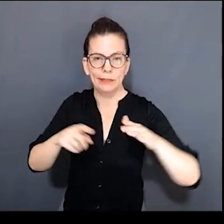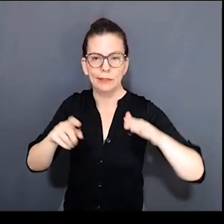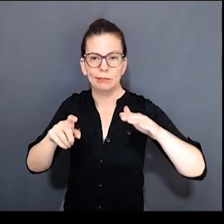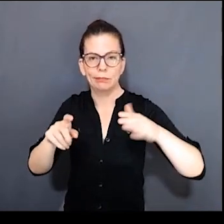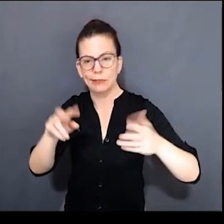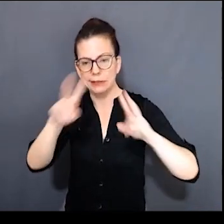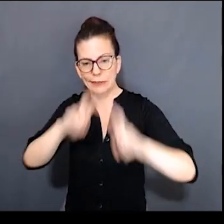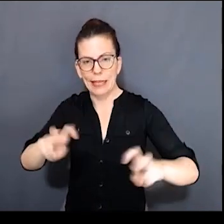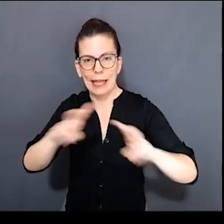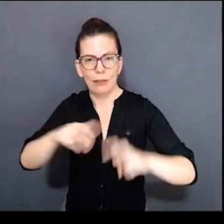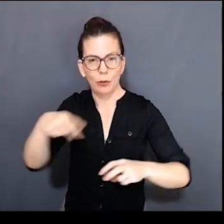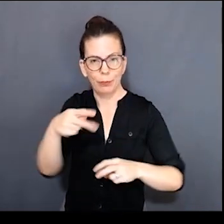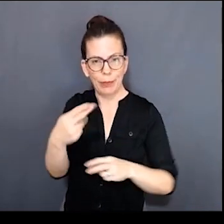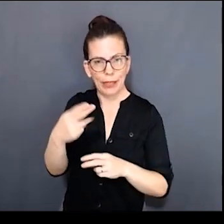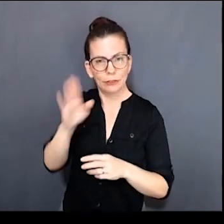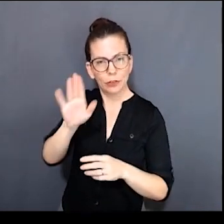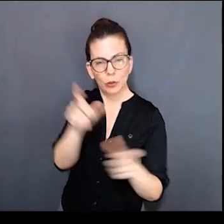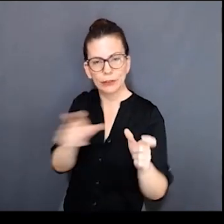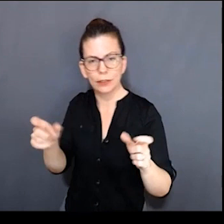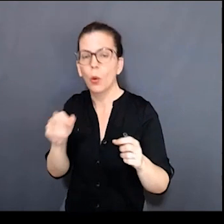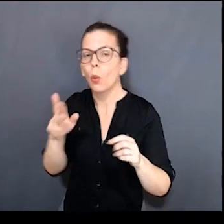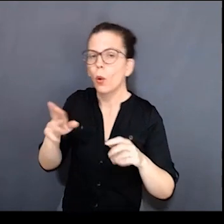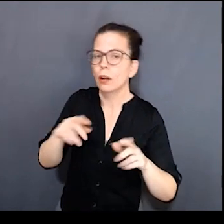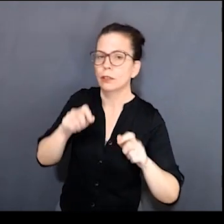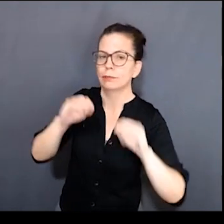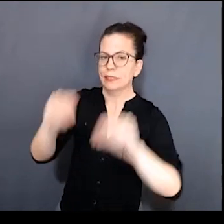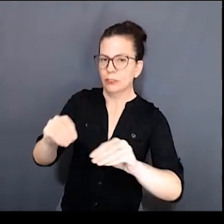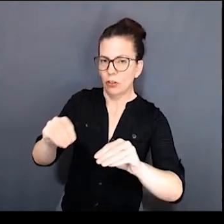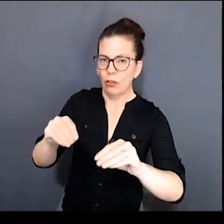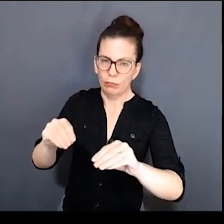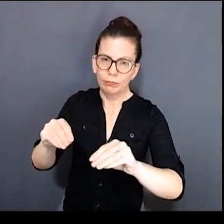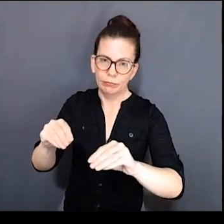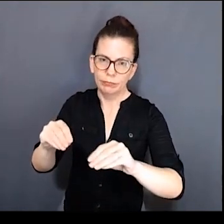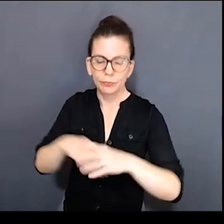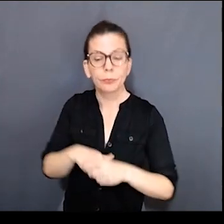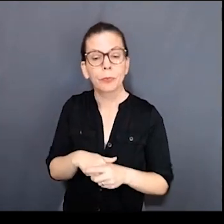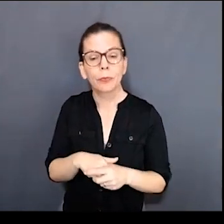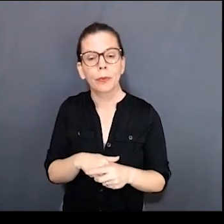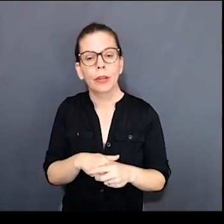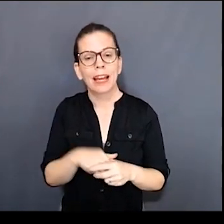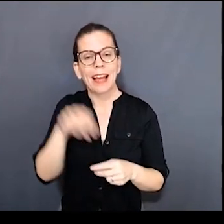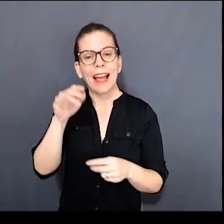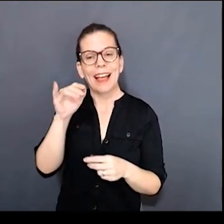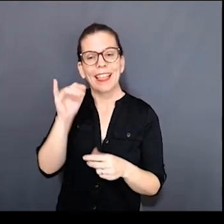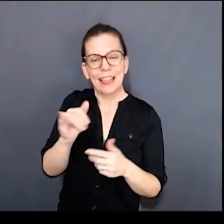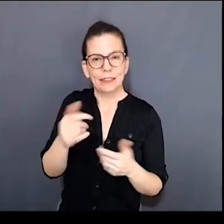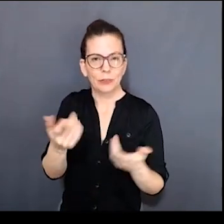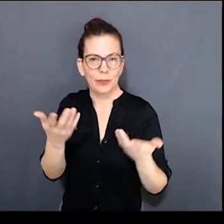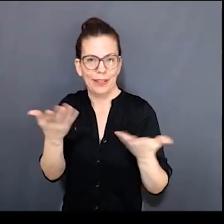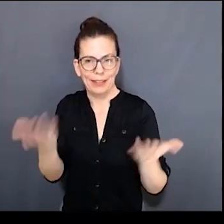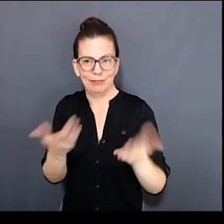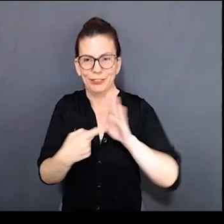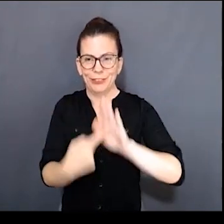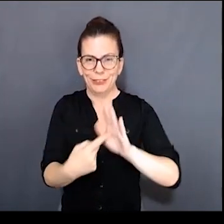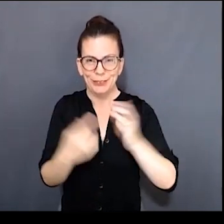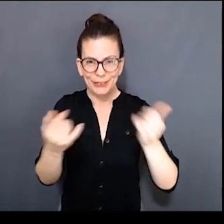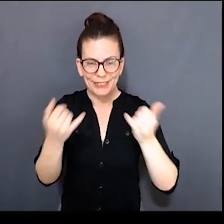of patches on your instance, or install your instance. So that's kind of what I had for you today.